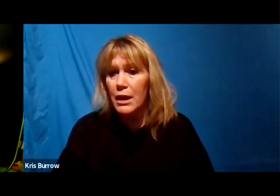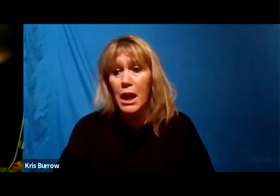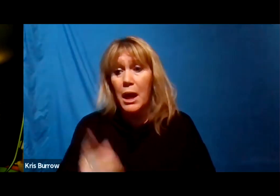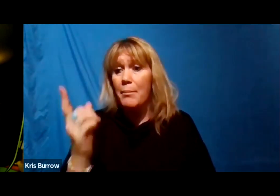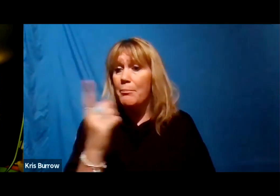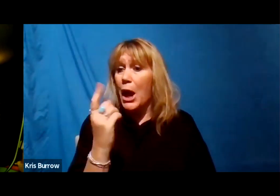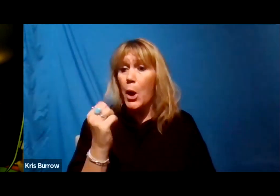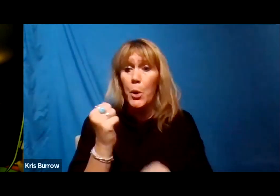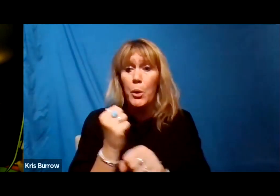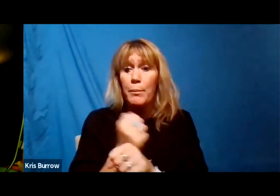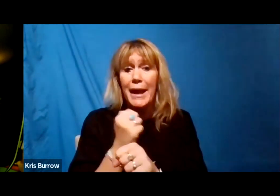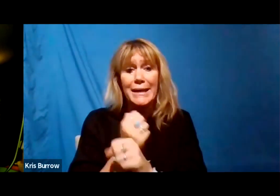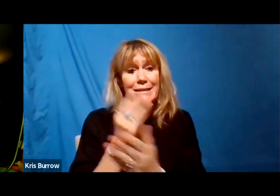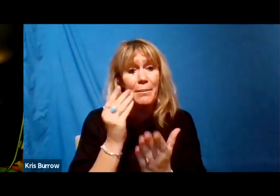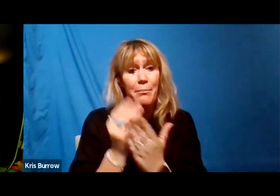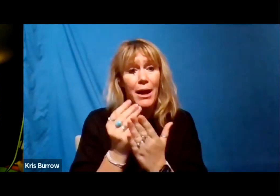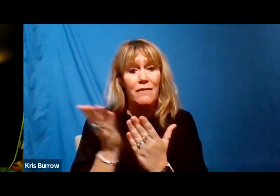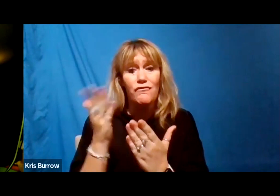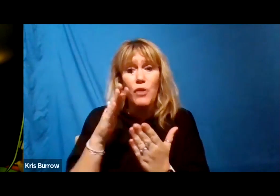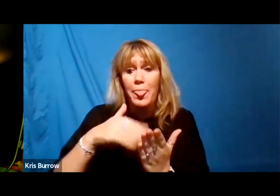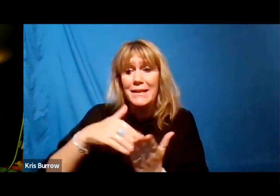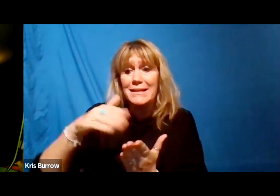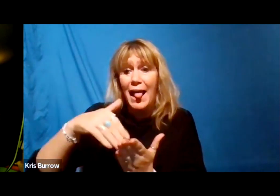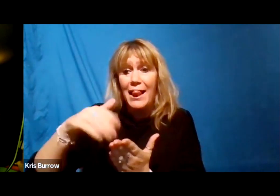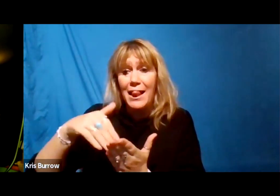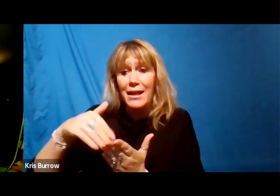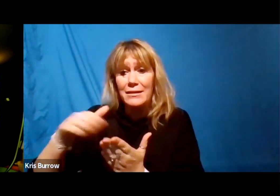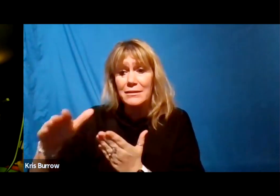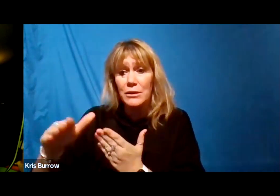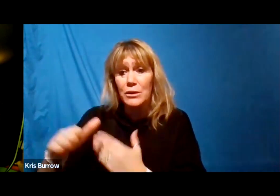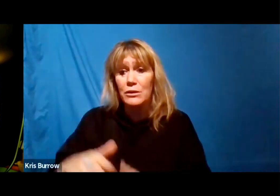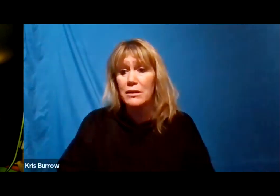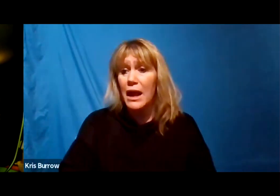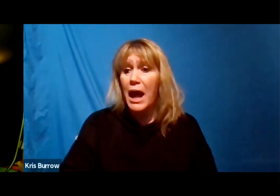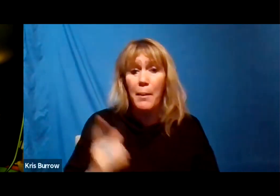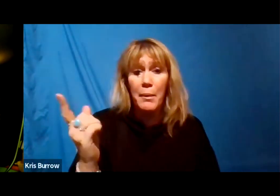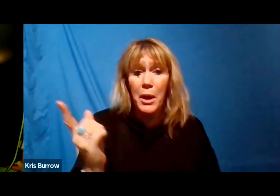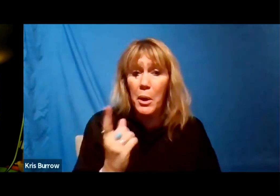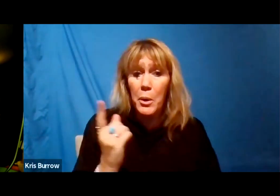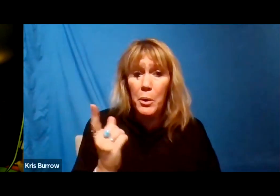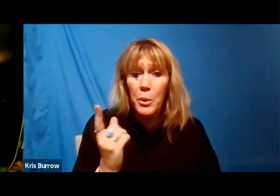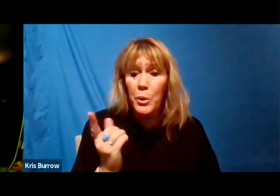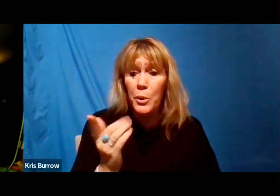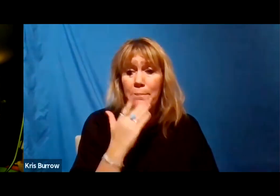You call me so romantically. Tug the thread that binds us through.